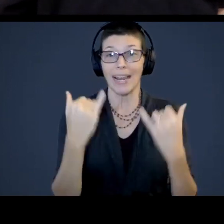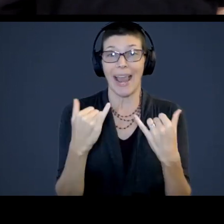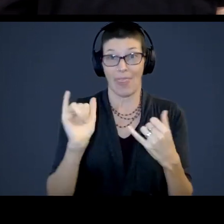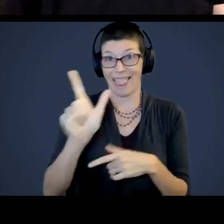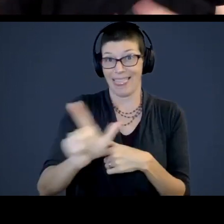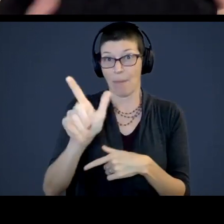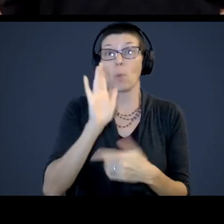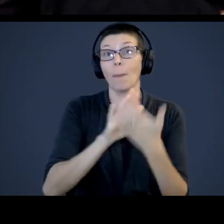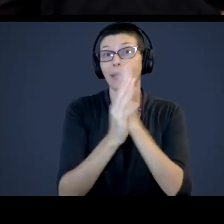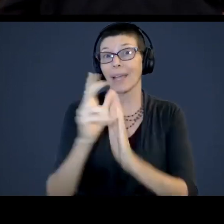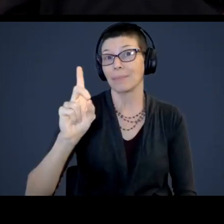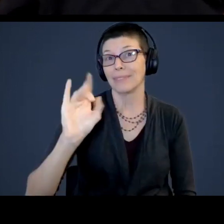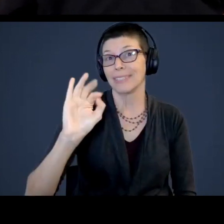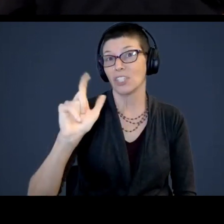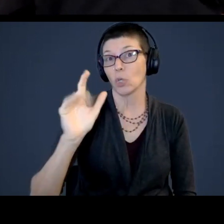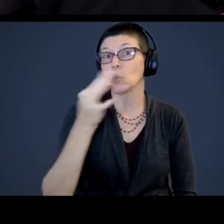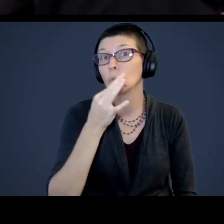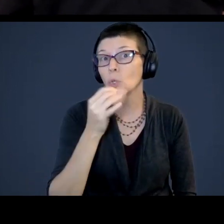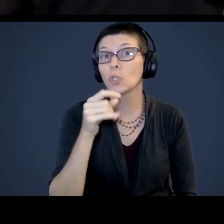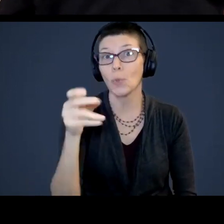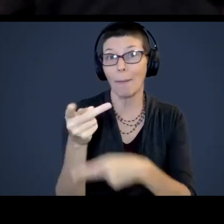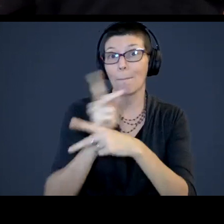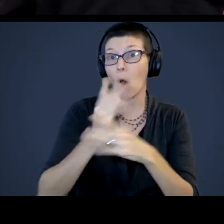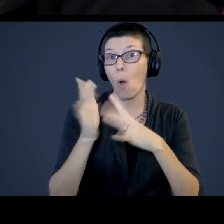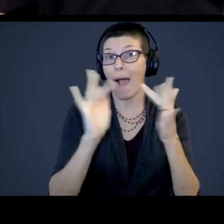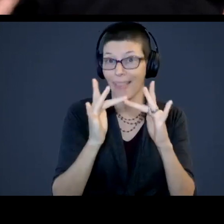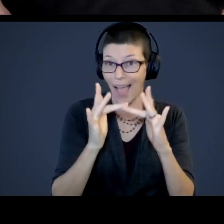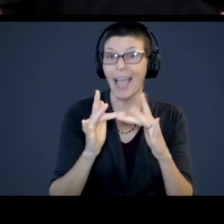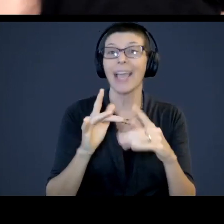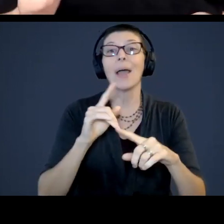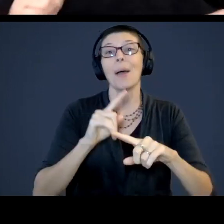so you'll be able to borrow them online. Until then, it's old school where you come down